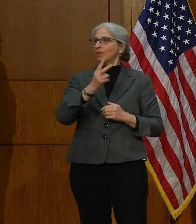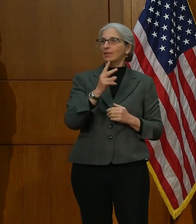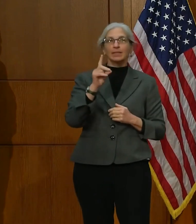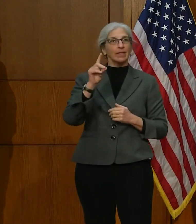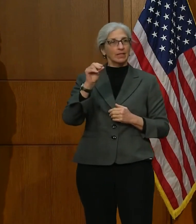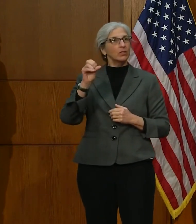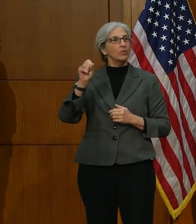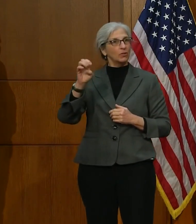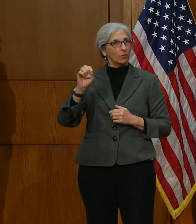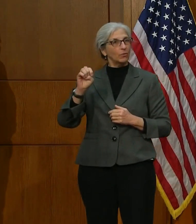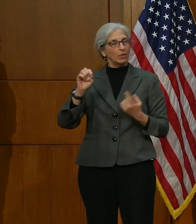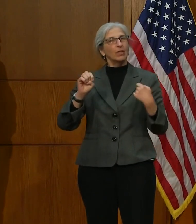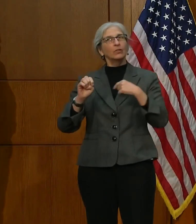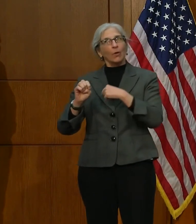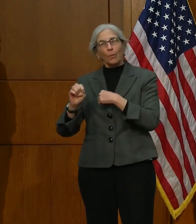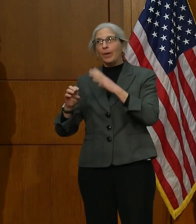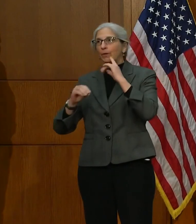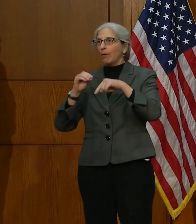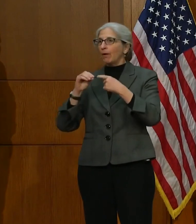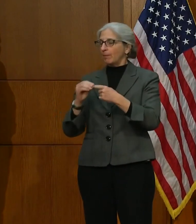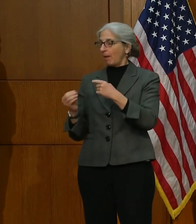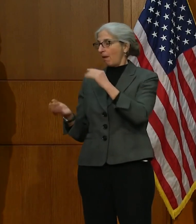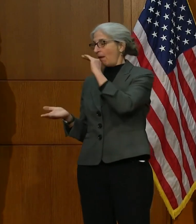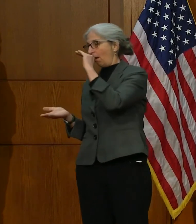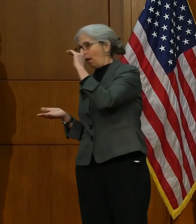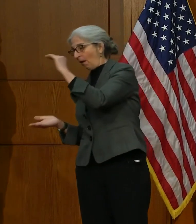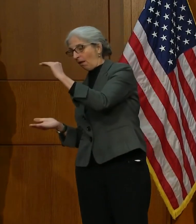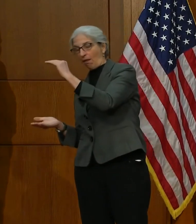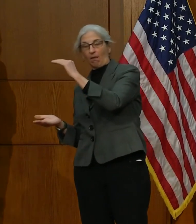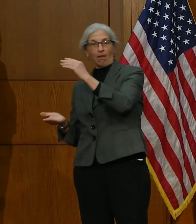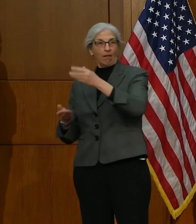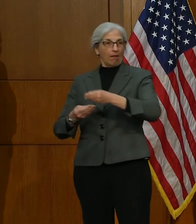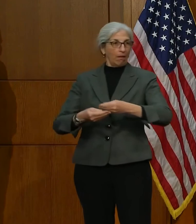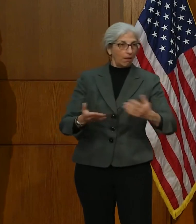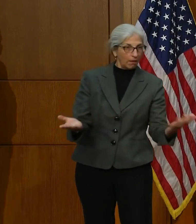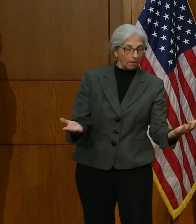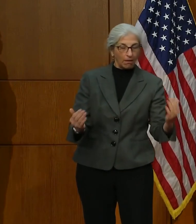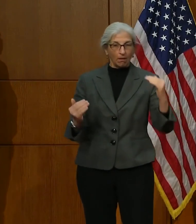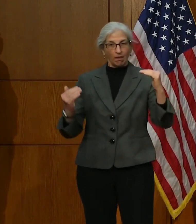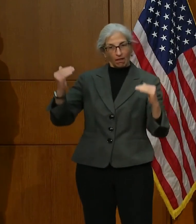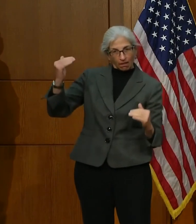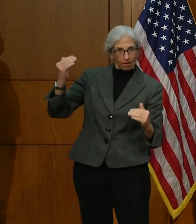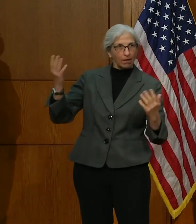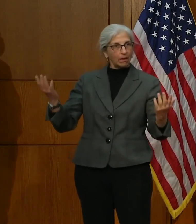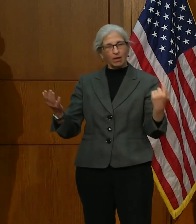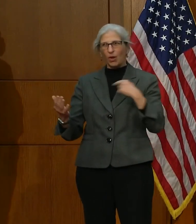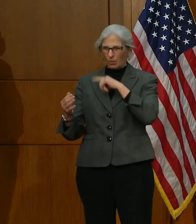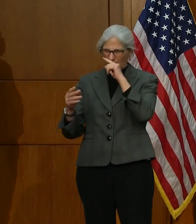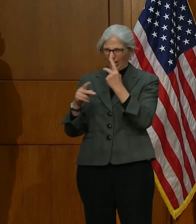REACH THE APPROPRIATE DOZING INTERVAL ON DHE. SO WE'VE WE'VE BROKEN DOWN WHERE SOME OF THE OTHER THE DATA GAPS THAT WE'VE